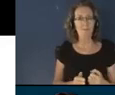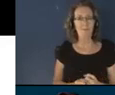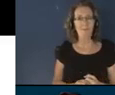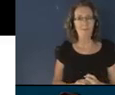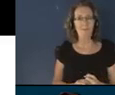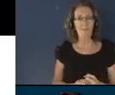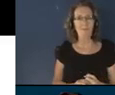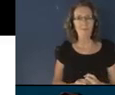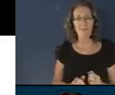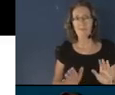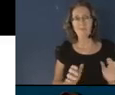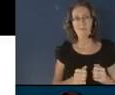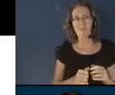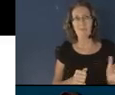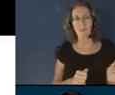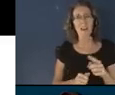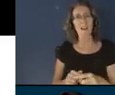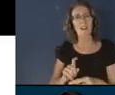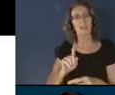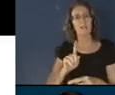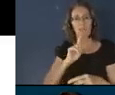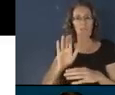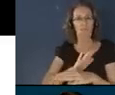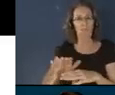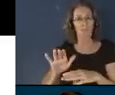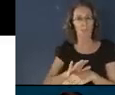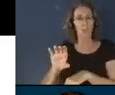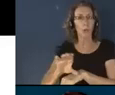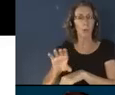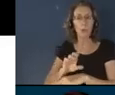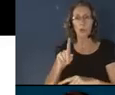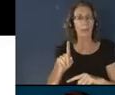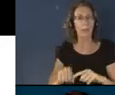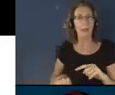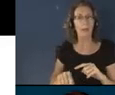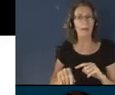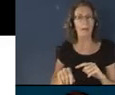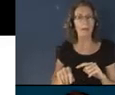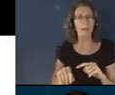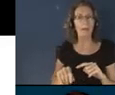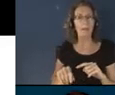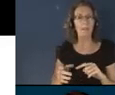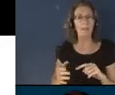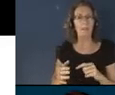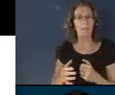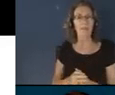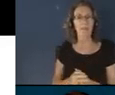You have to be using like a real computer you can't use a I'm trying to remember